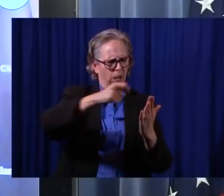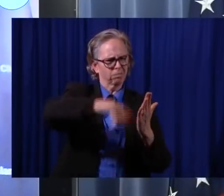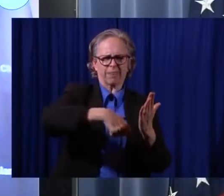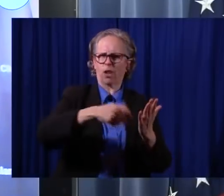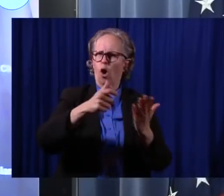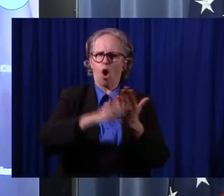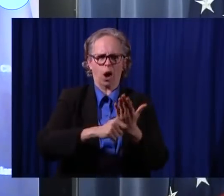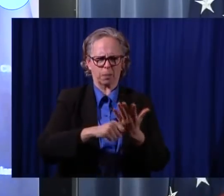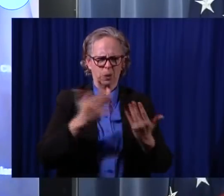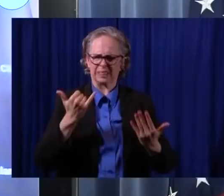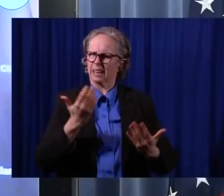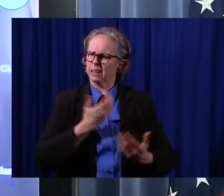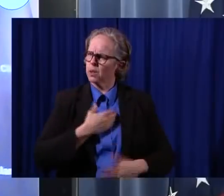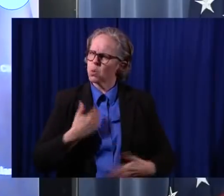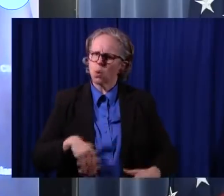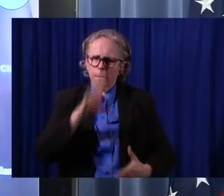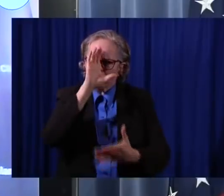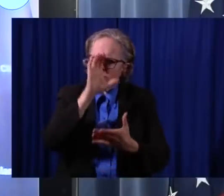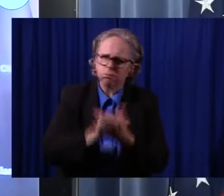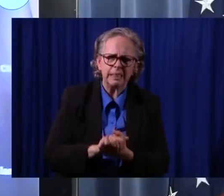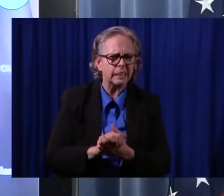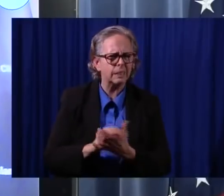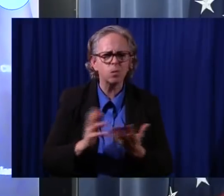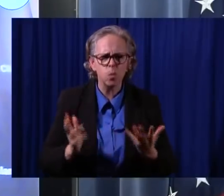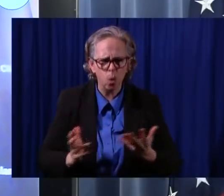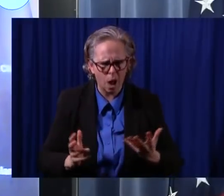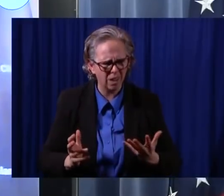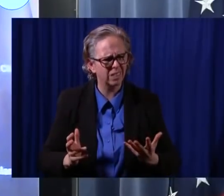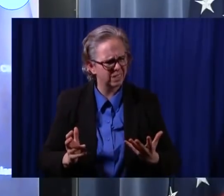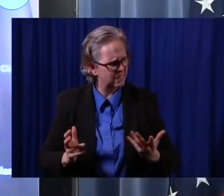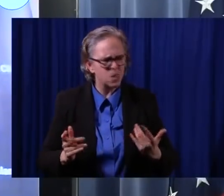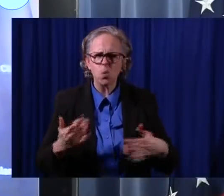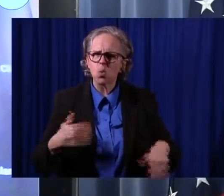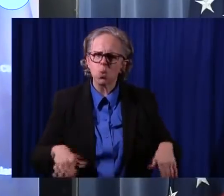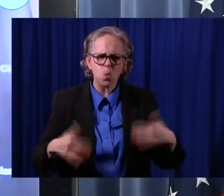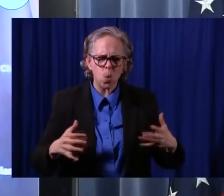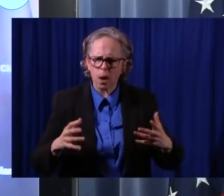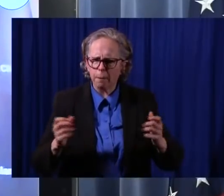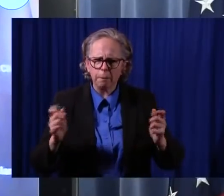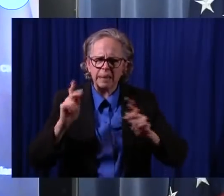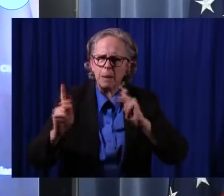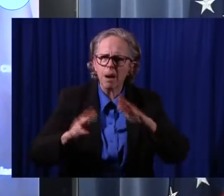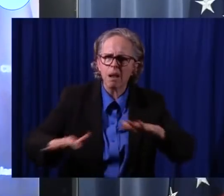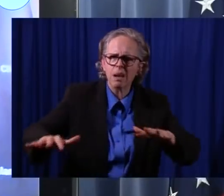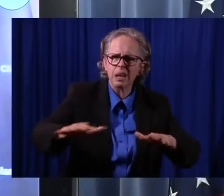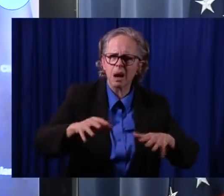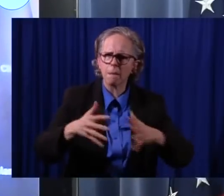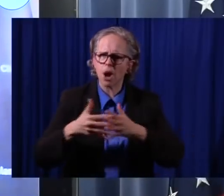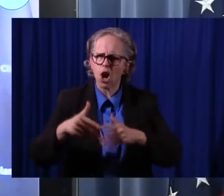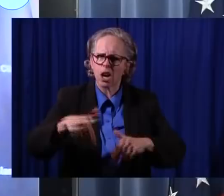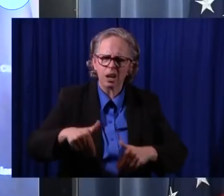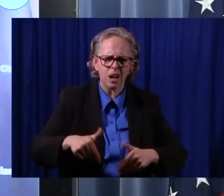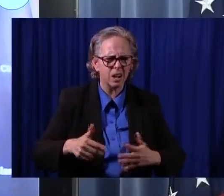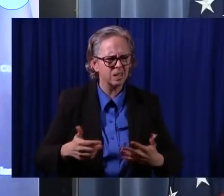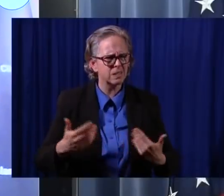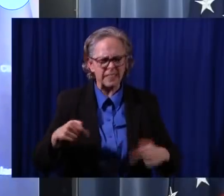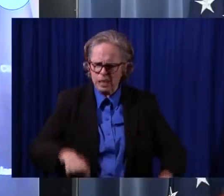YOU FOR THE OPPORTUNITY TO PRESENT SOME OF THE OPINIONS THAT MY COLLEAGUES AT THE MAYO